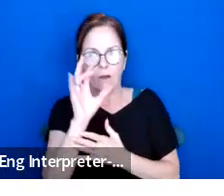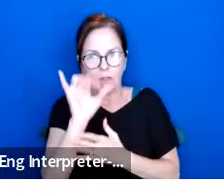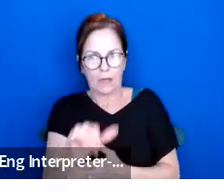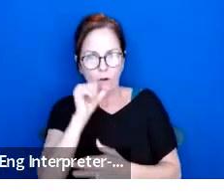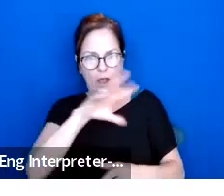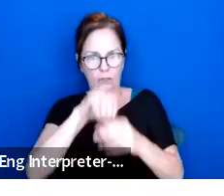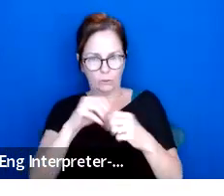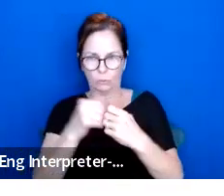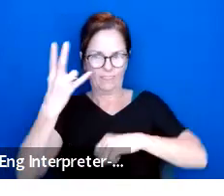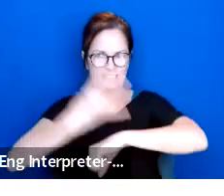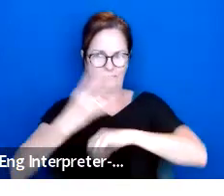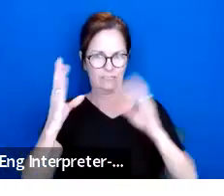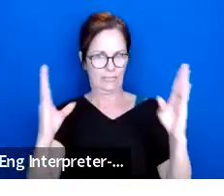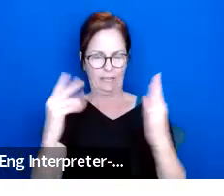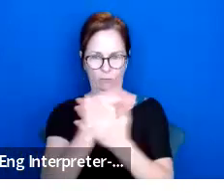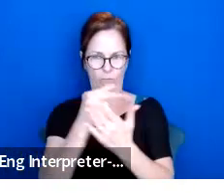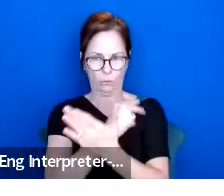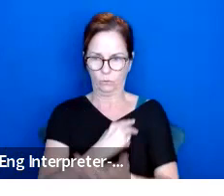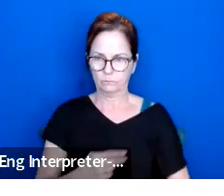Yeah. And while. So I directed them to look at certain things that were not in the 7 day. So, Okay.